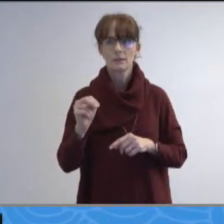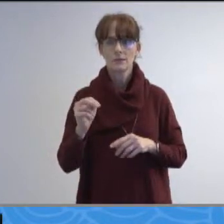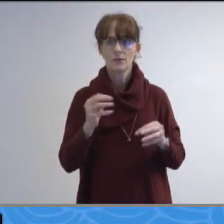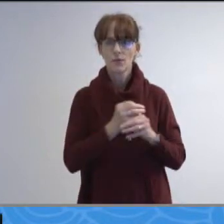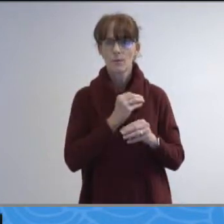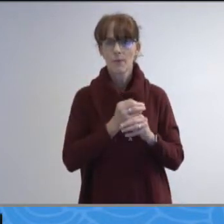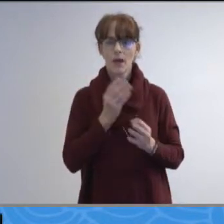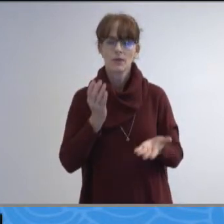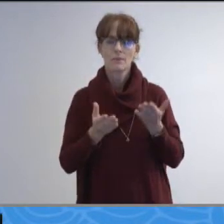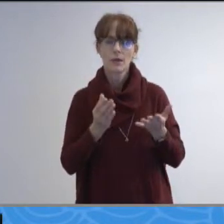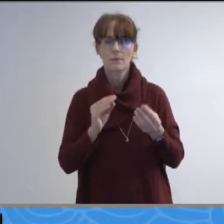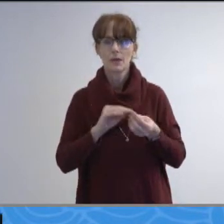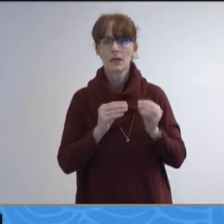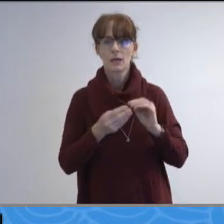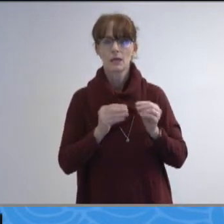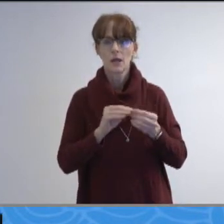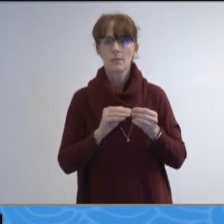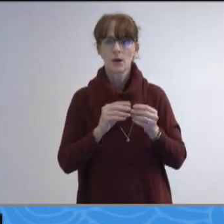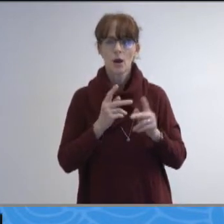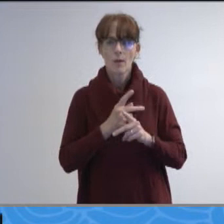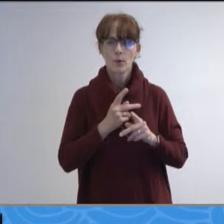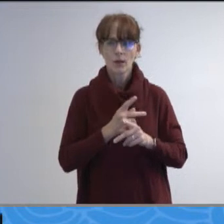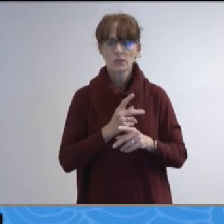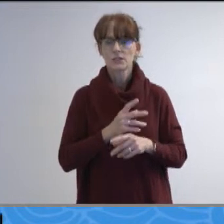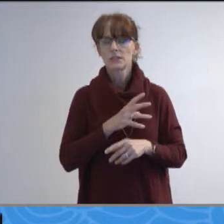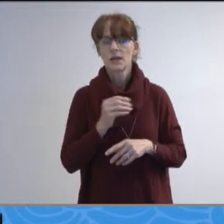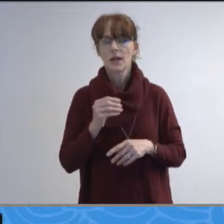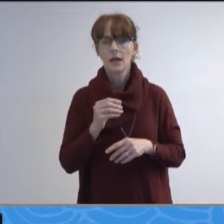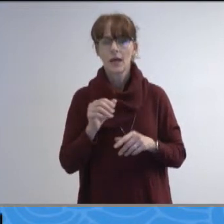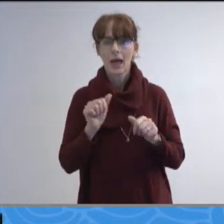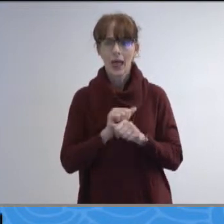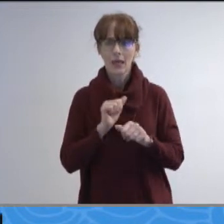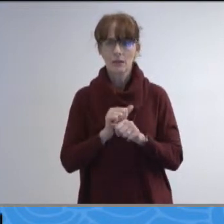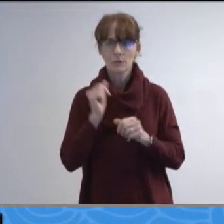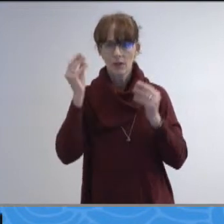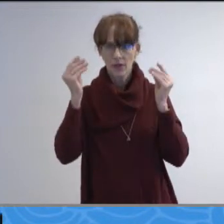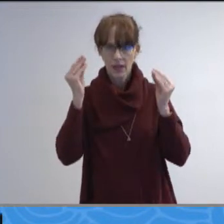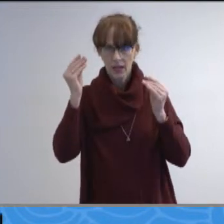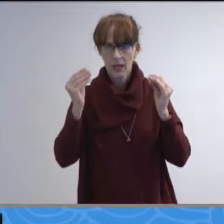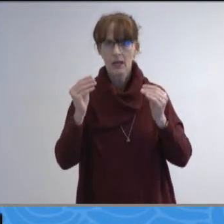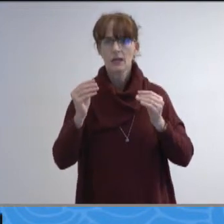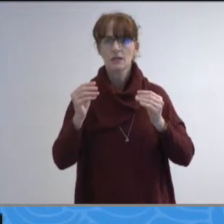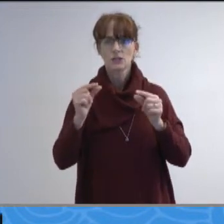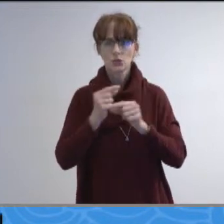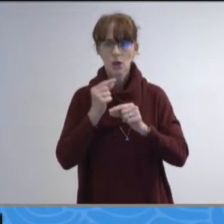It might be number and operations and algebraic thinking and geometry